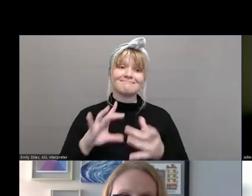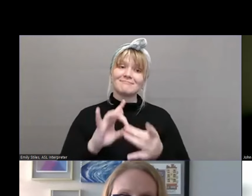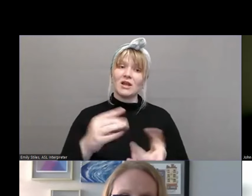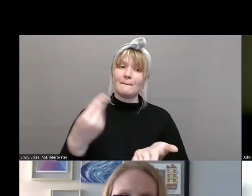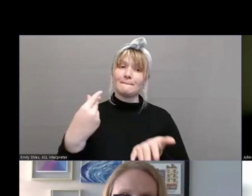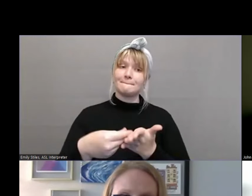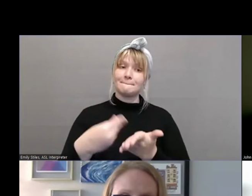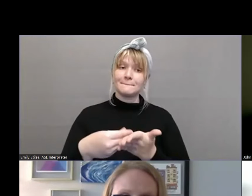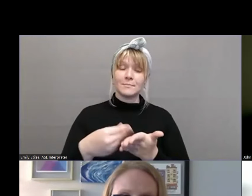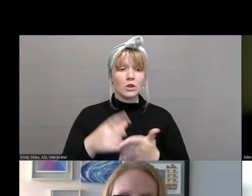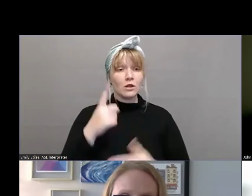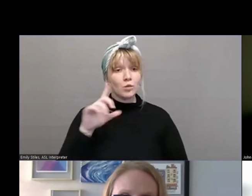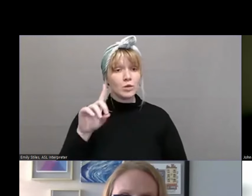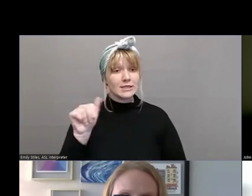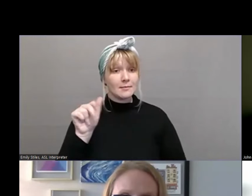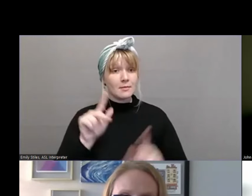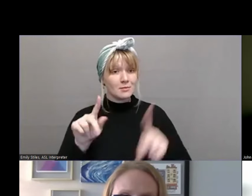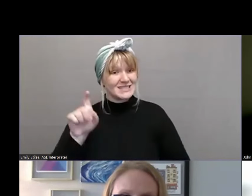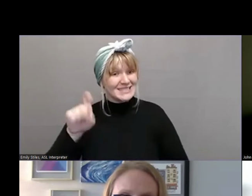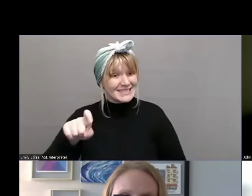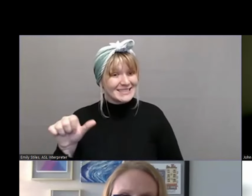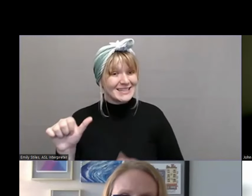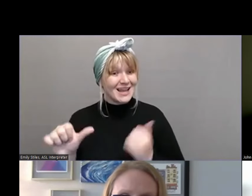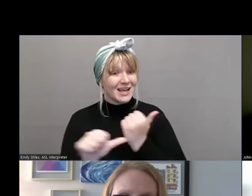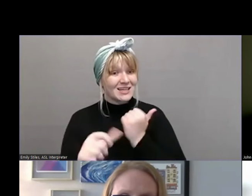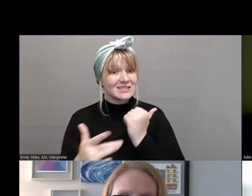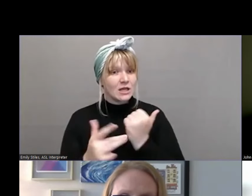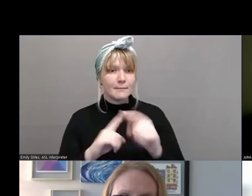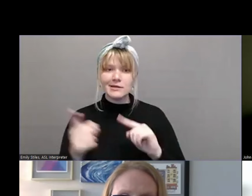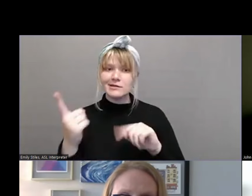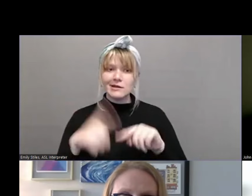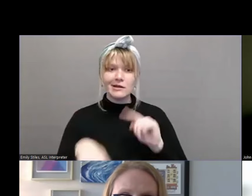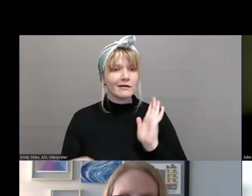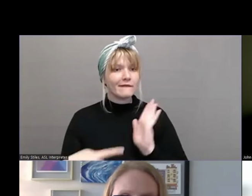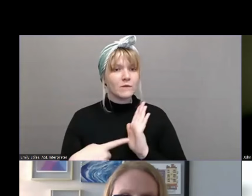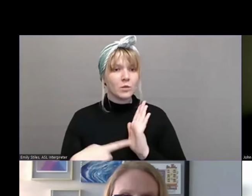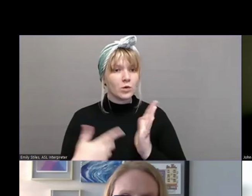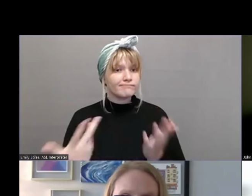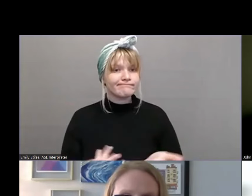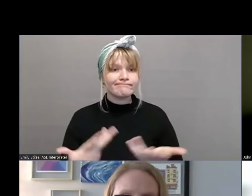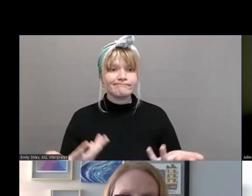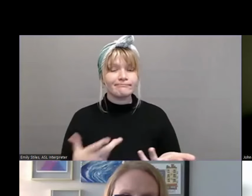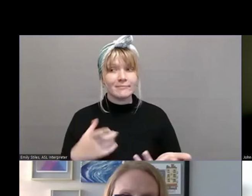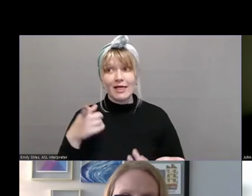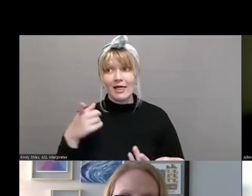disabilities who need AT but can’t afford it because they are on SSI or in poverty,